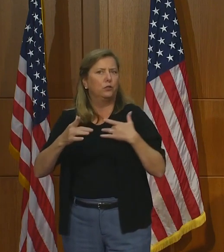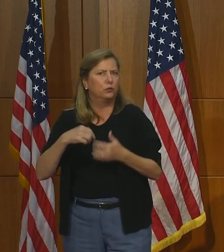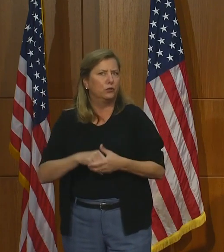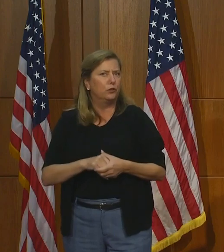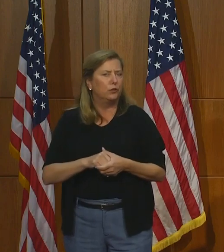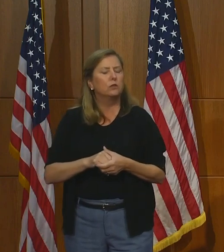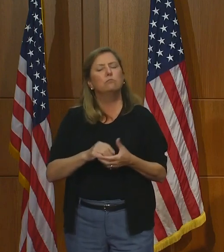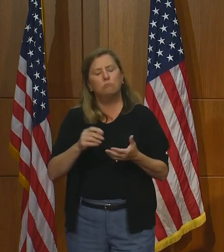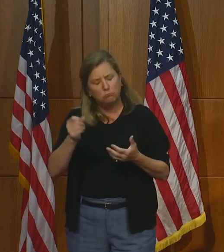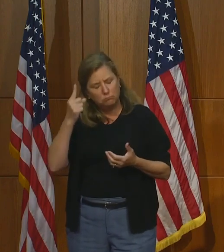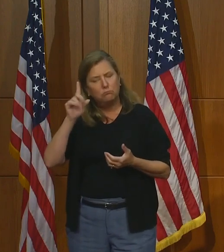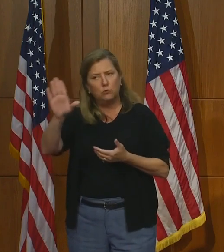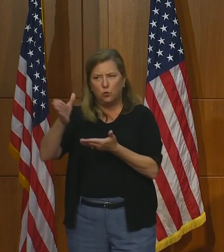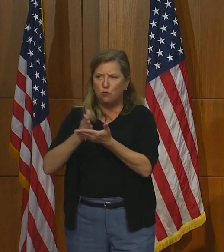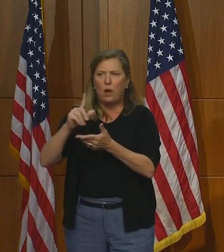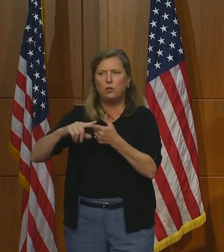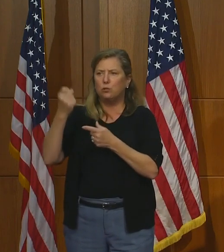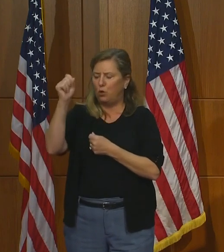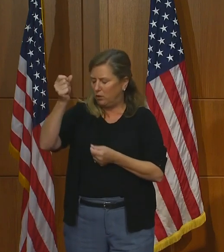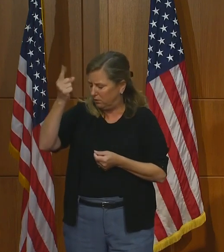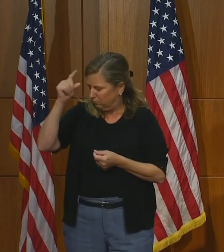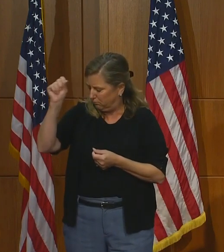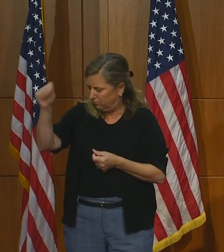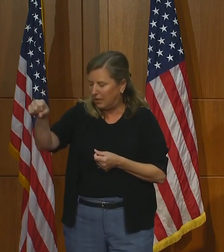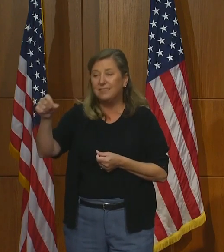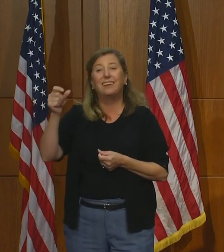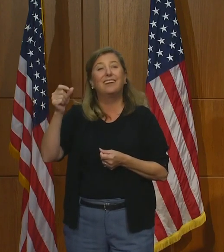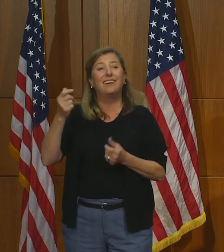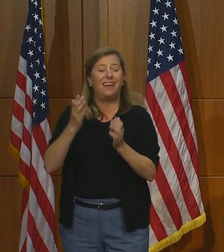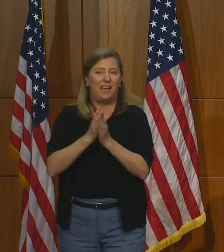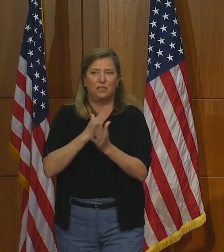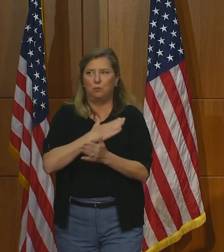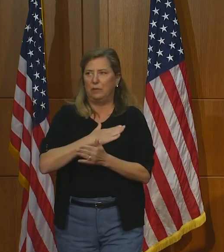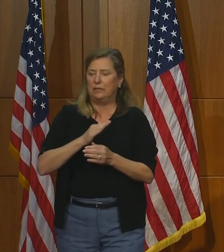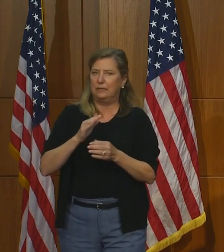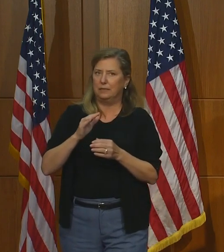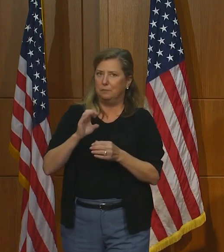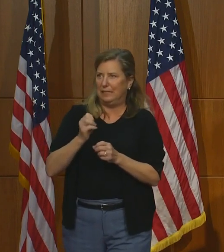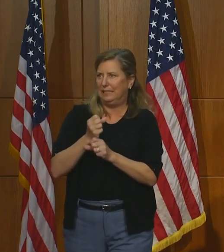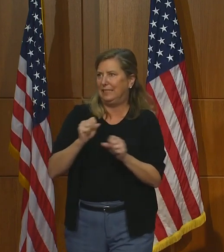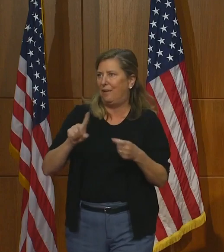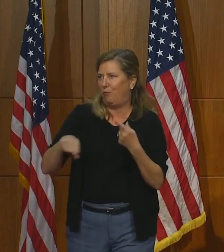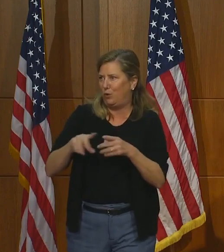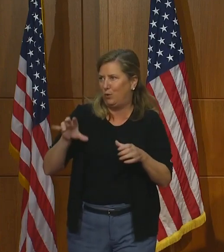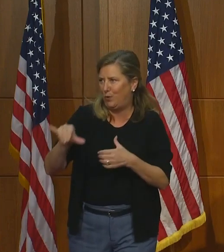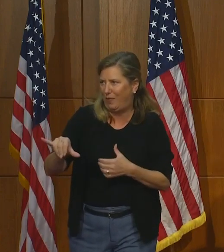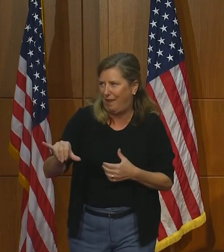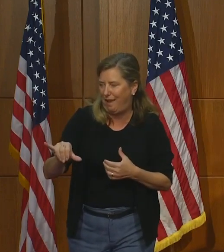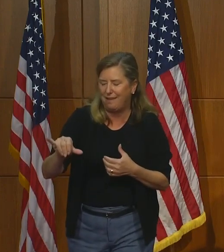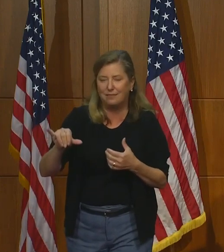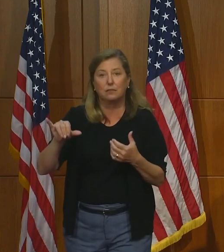FACIAL PROTECTION WEEK WE OBVIOUSLY- APPRECIATE EVERYBODY'S RIGHT TO PROTEST